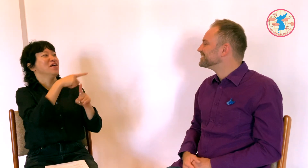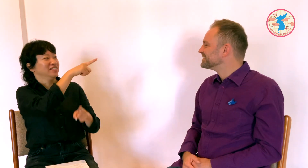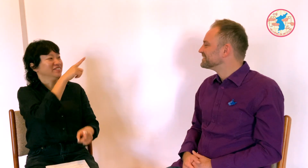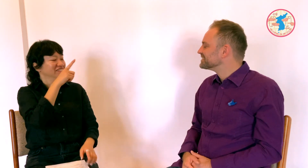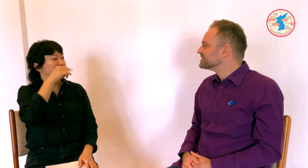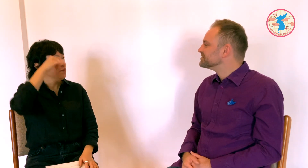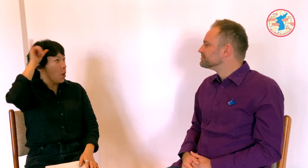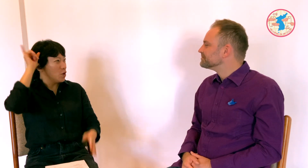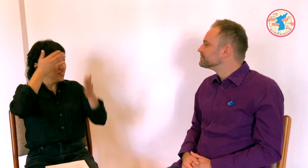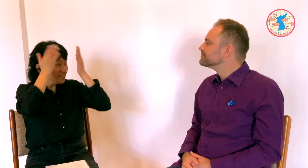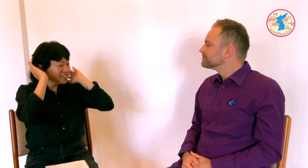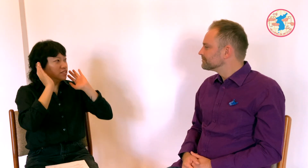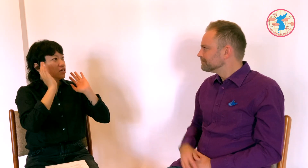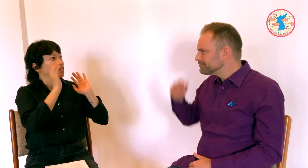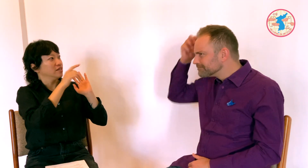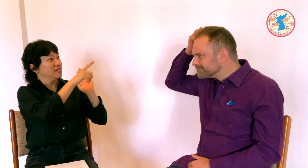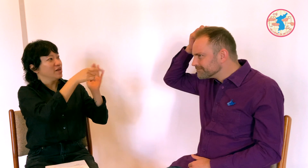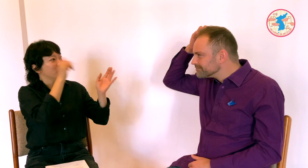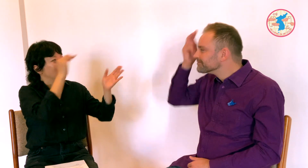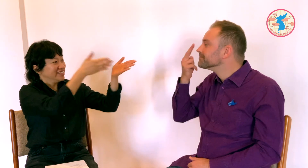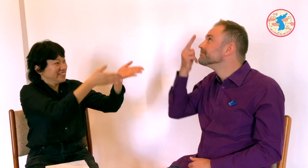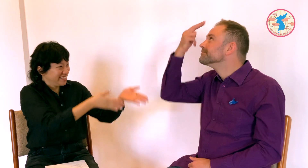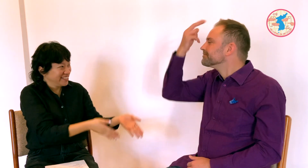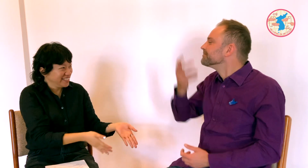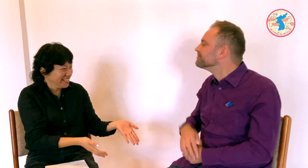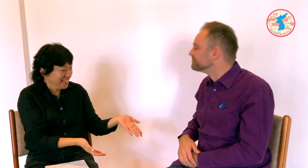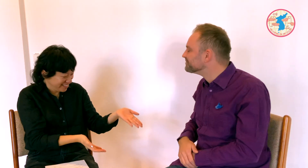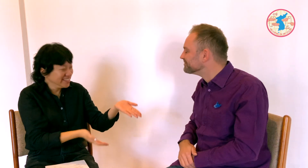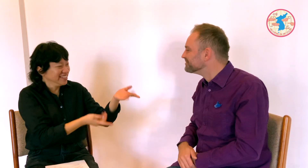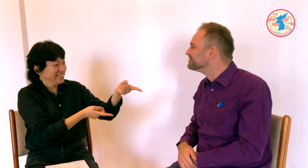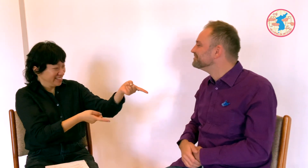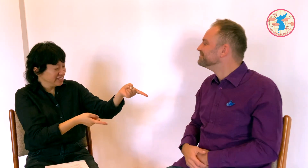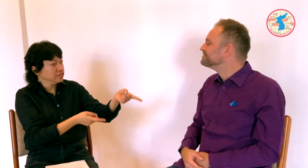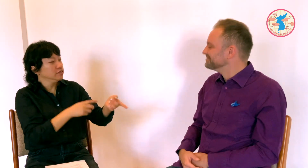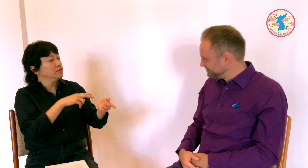Hyemi: Plus, your blonde hair. Robert: Umm? Not that blonde anymore.